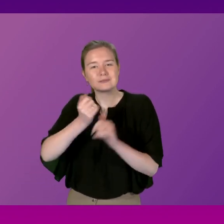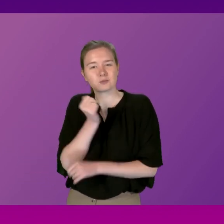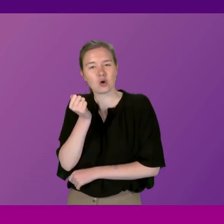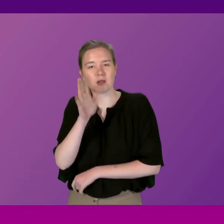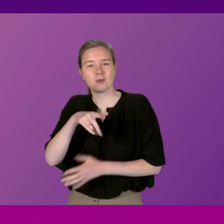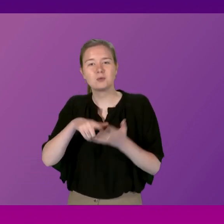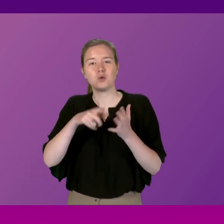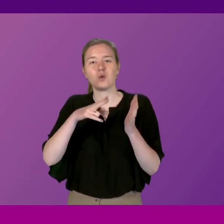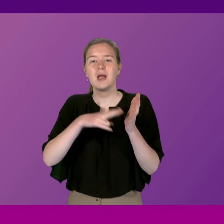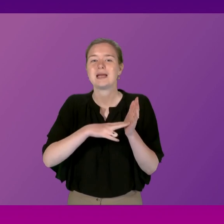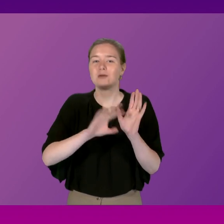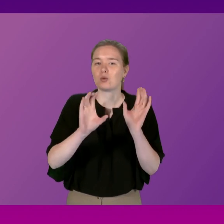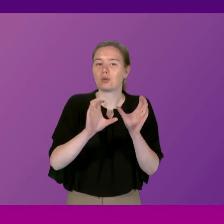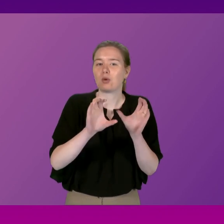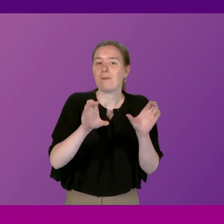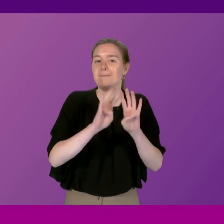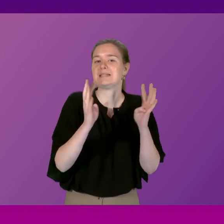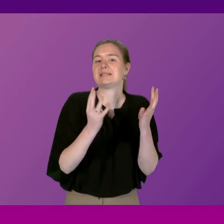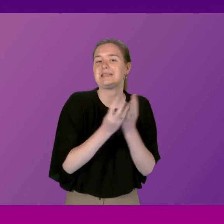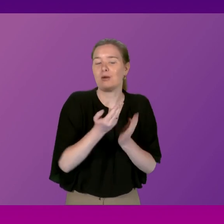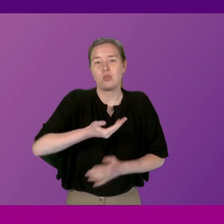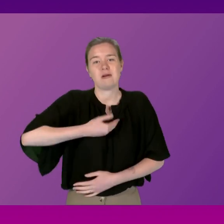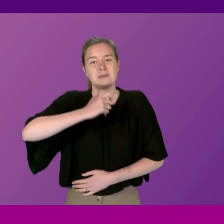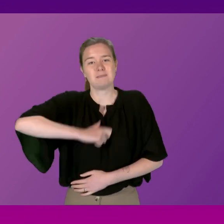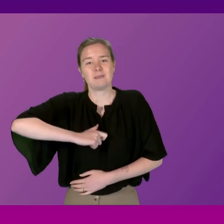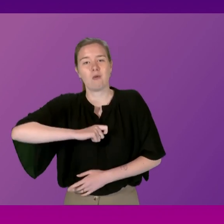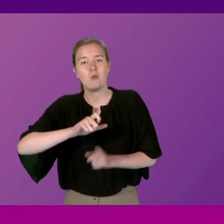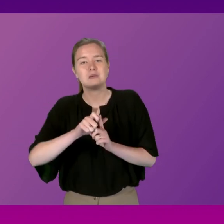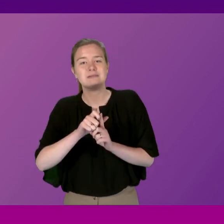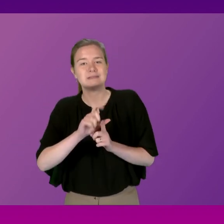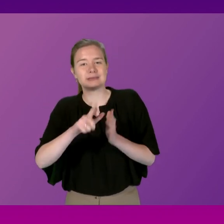UN Committee on the Rights of People with Disabilities is that, all too readily, mental